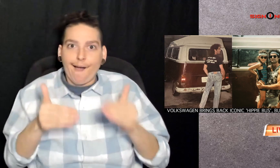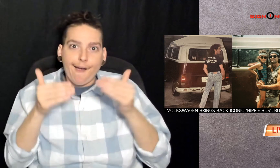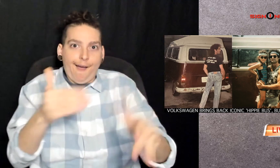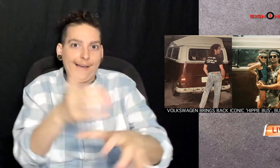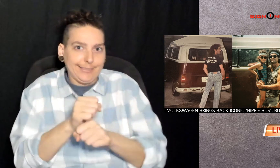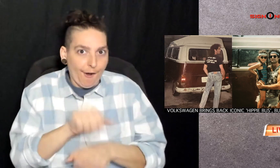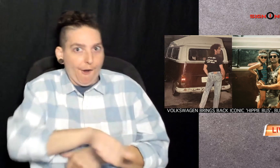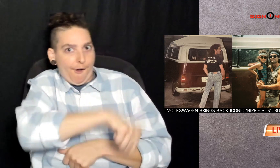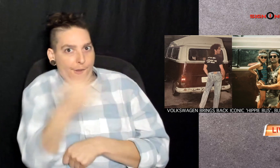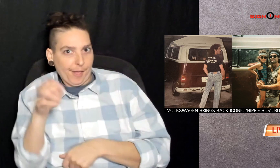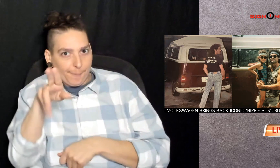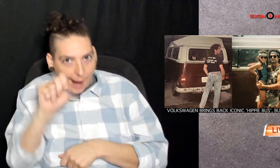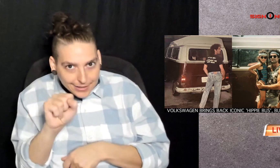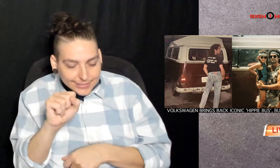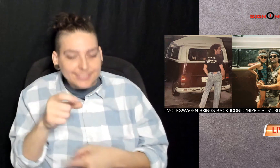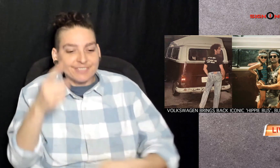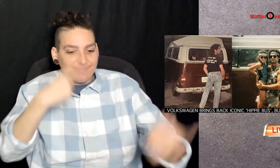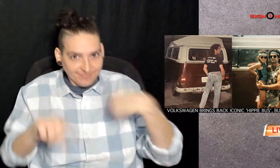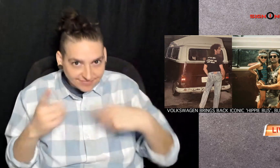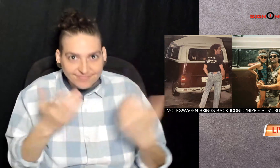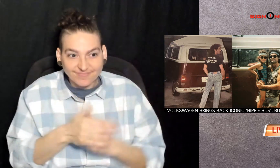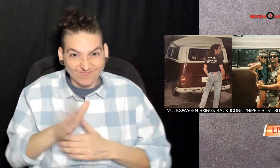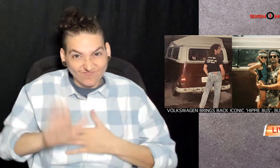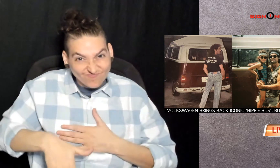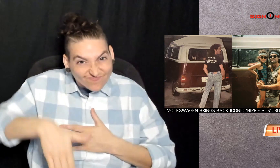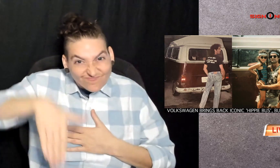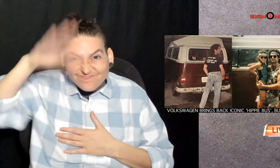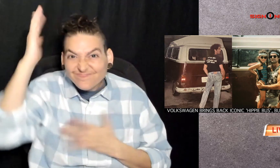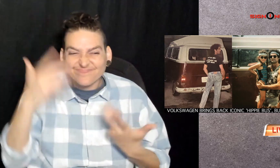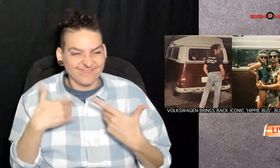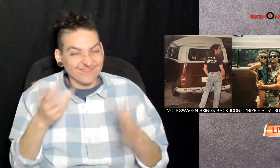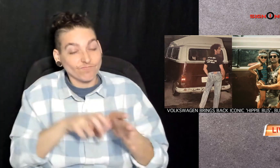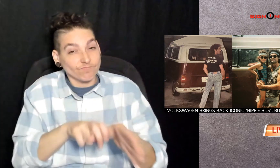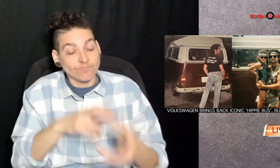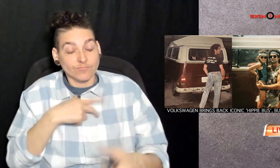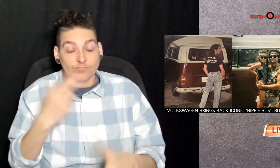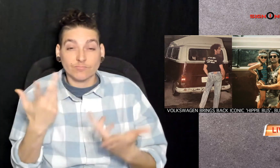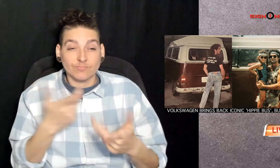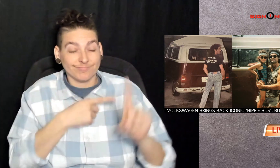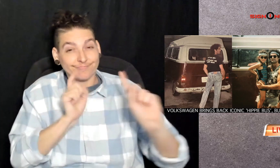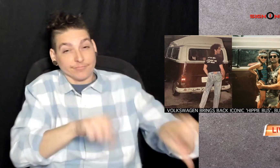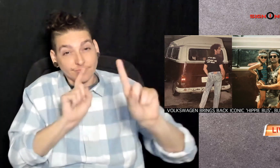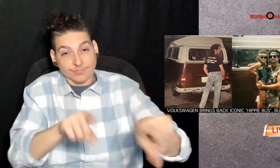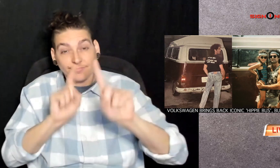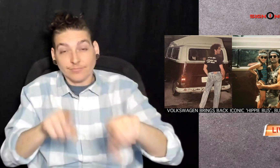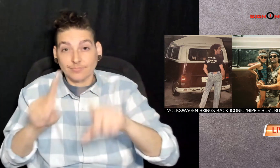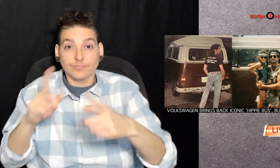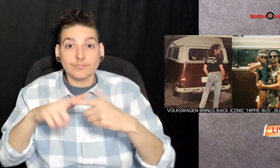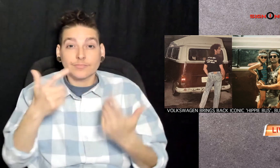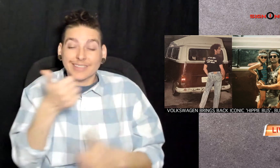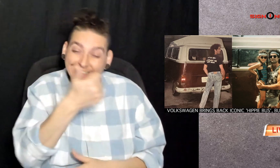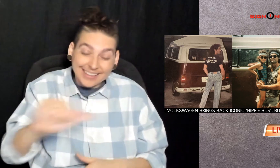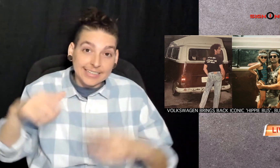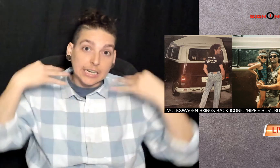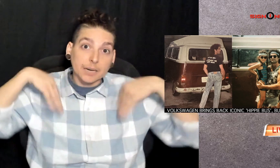so my dad went ahead and bought a second one and again we traveled all over in that VW